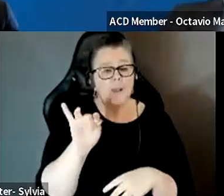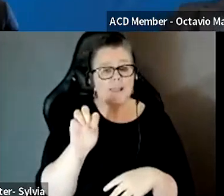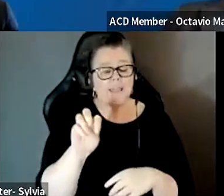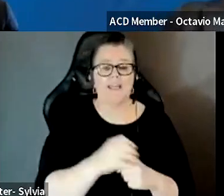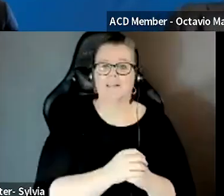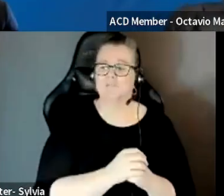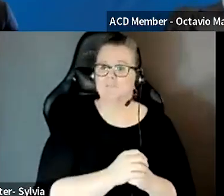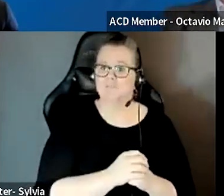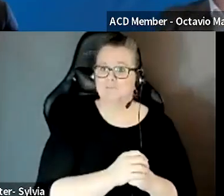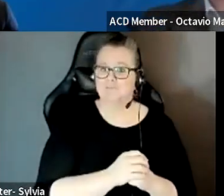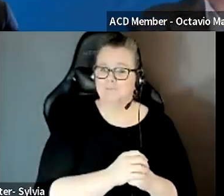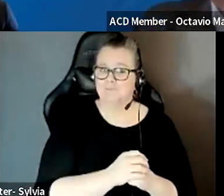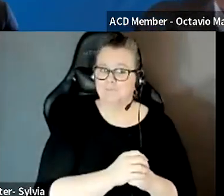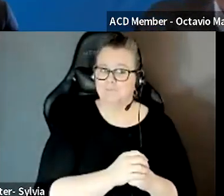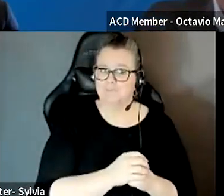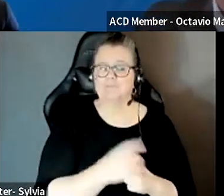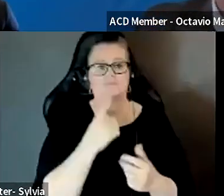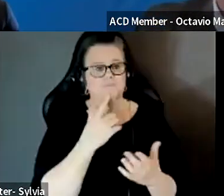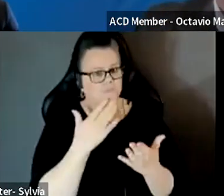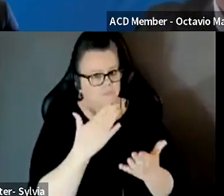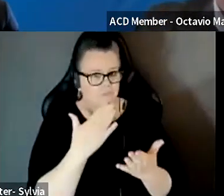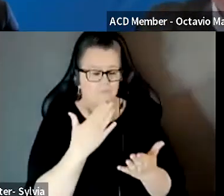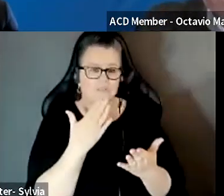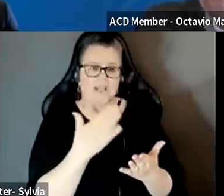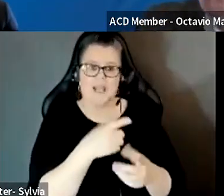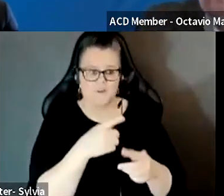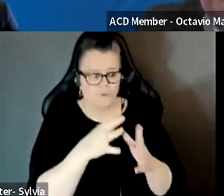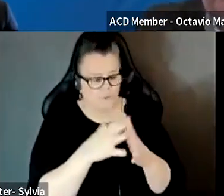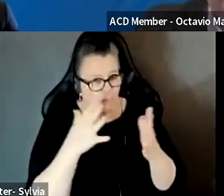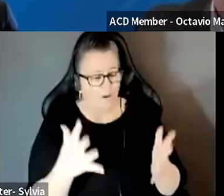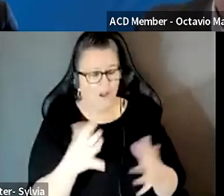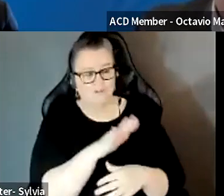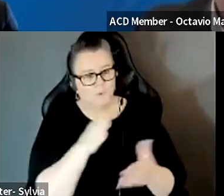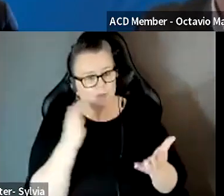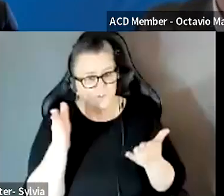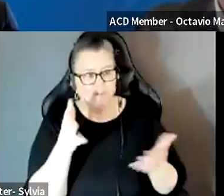Barbara, thank you so much for your service and for playing this role for so long. You've done a -- been doing a great job.